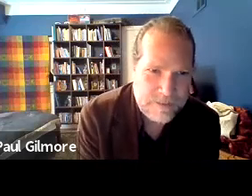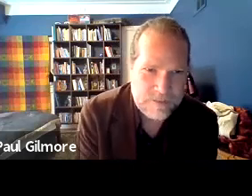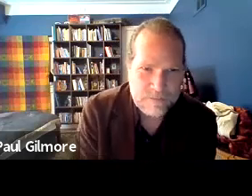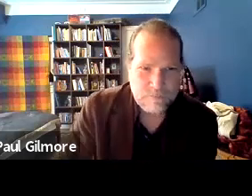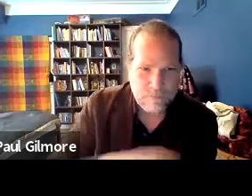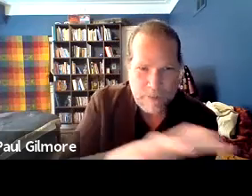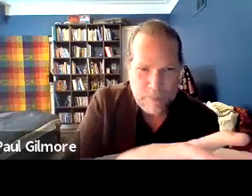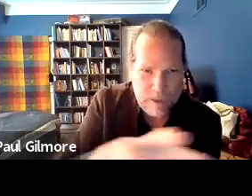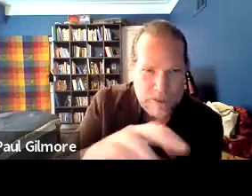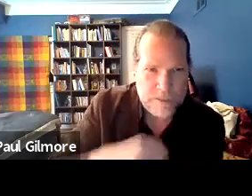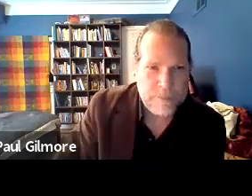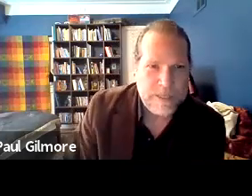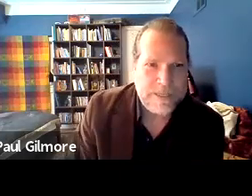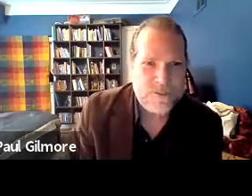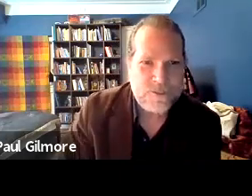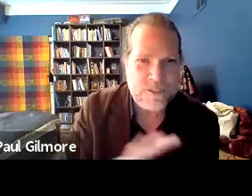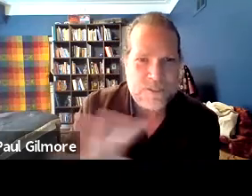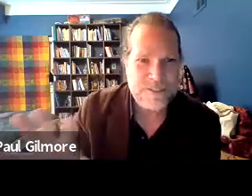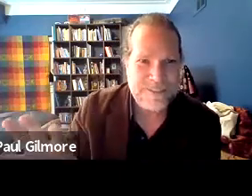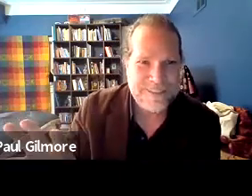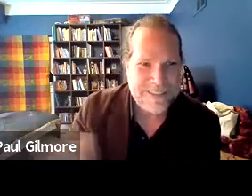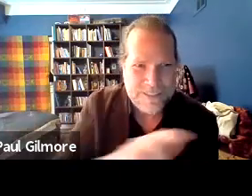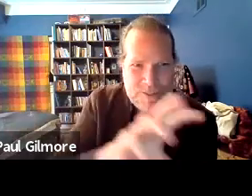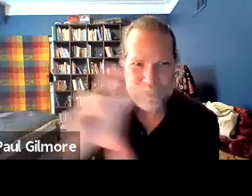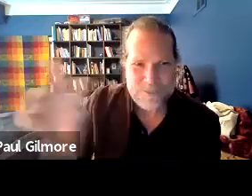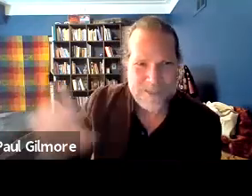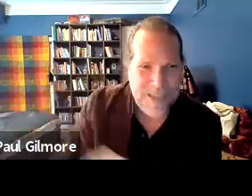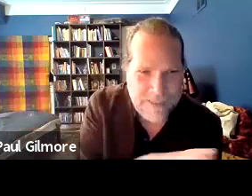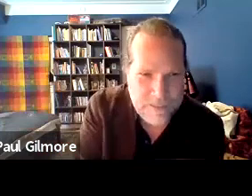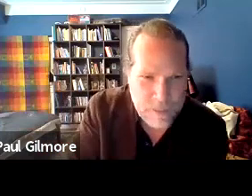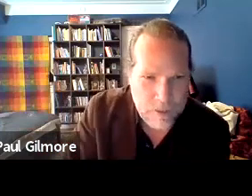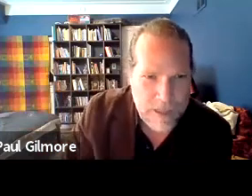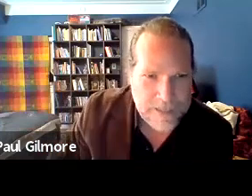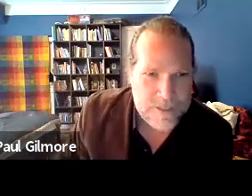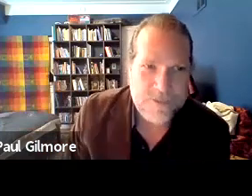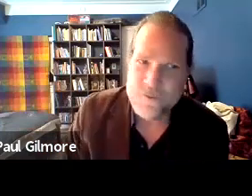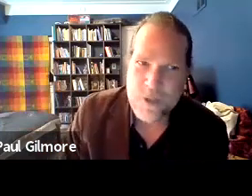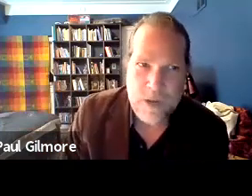and right below him, it's citizen. It says citizen and then below that, it says no,